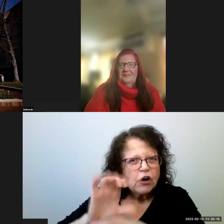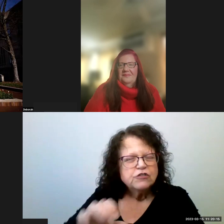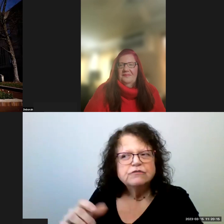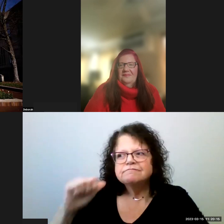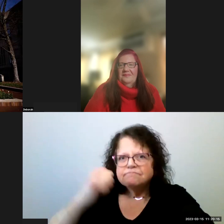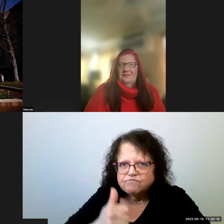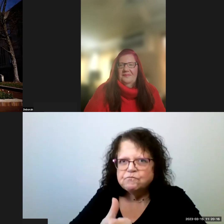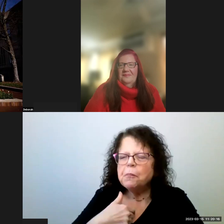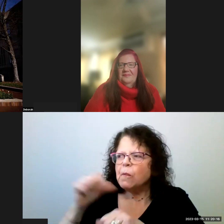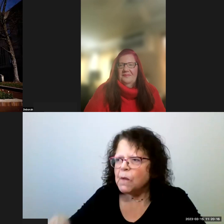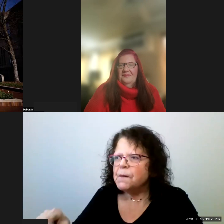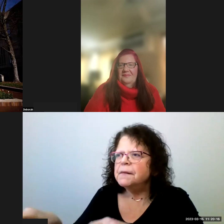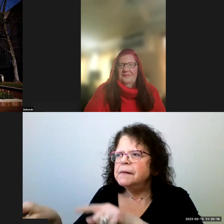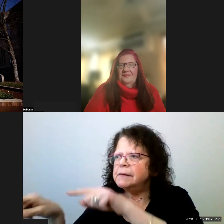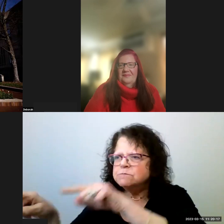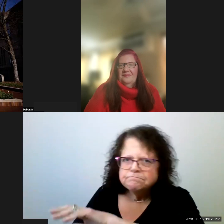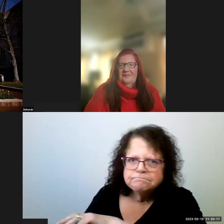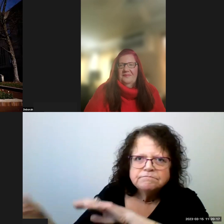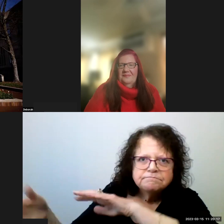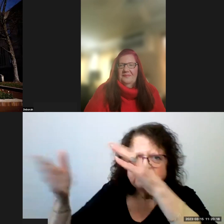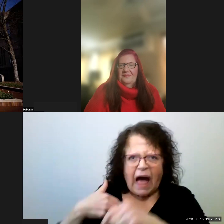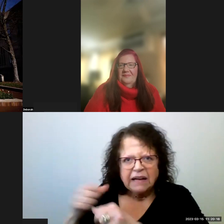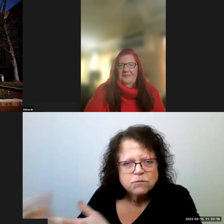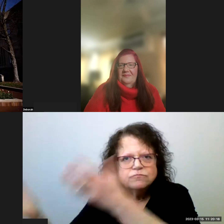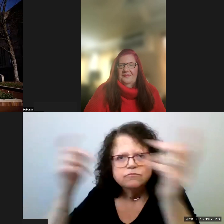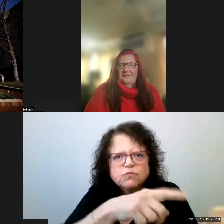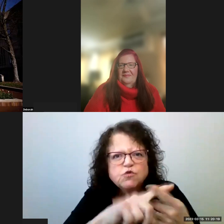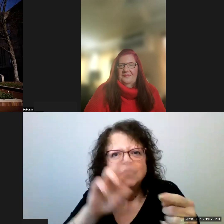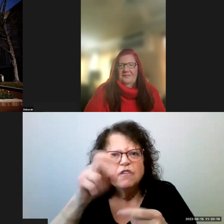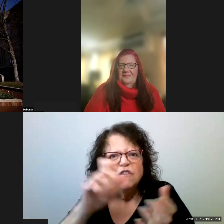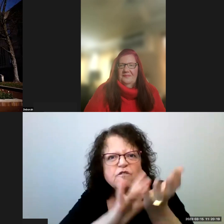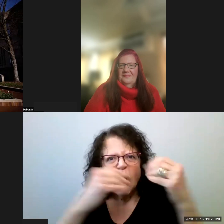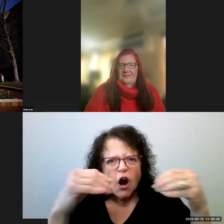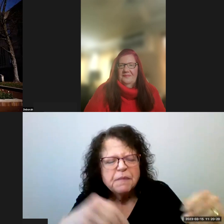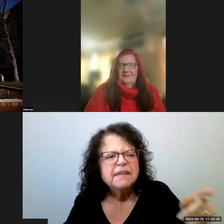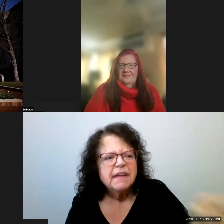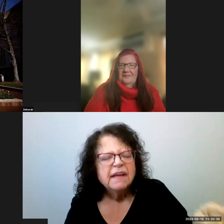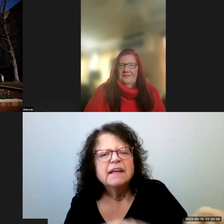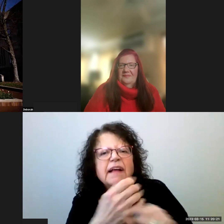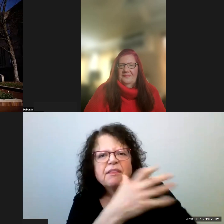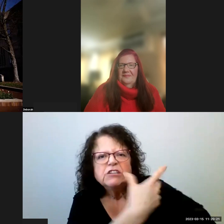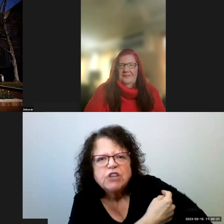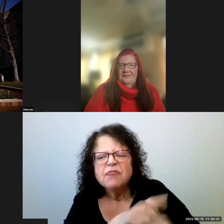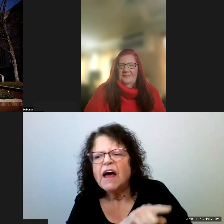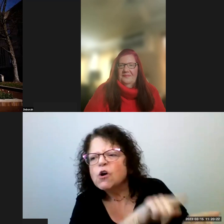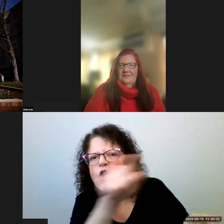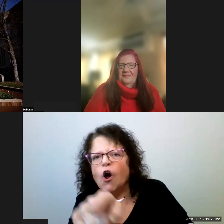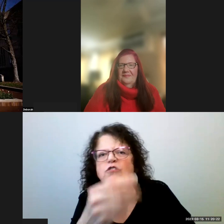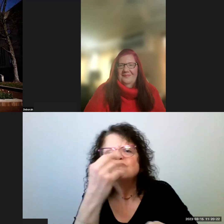to get the shots and then go across the street to Golden Corral and get a meal. So everybody